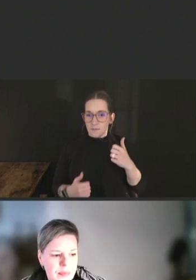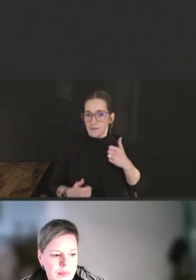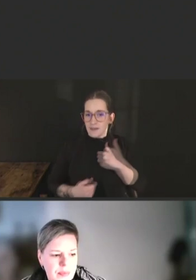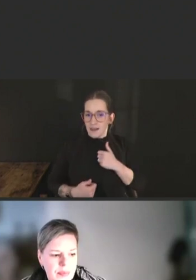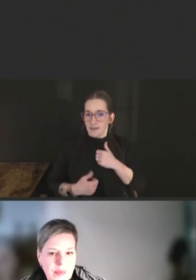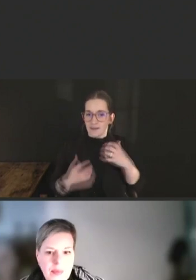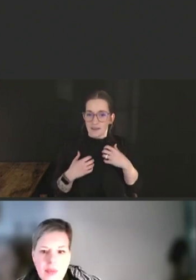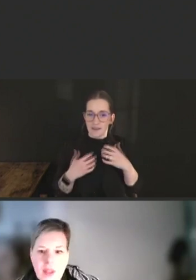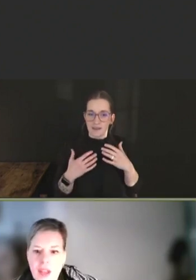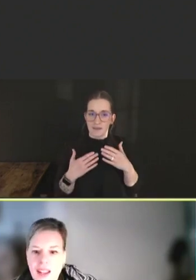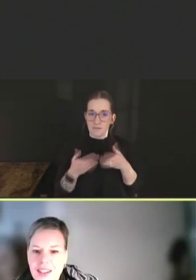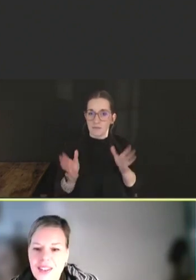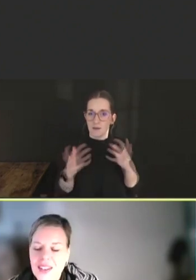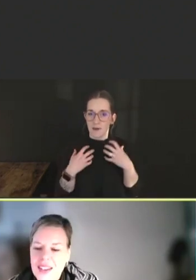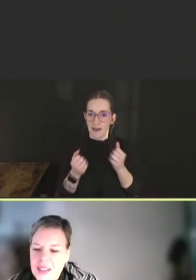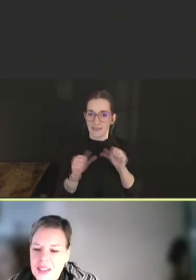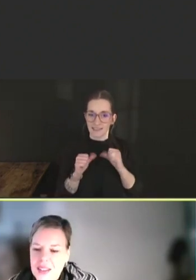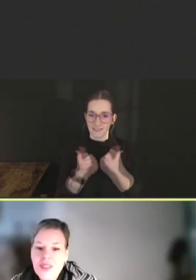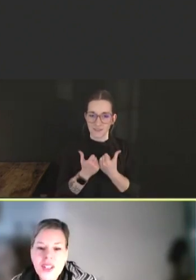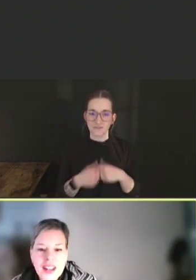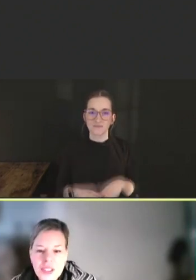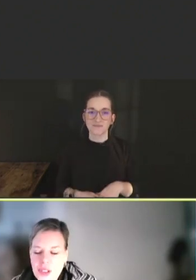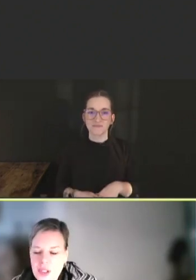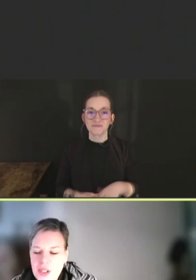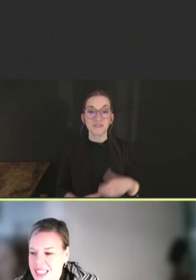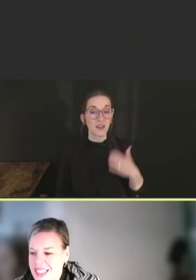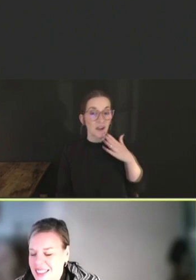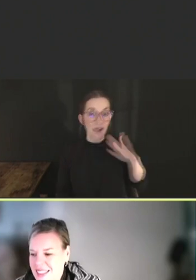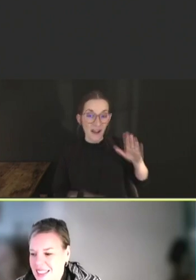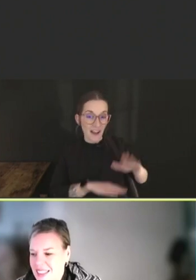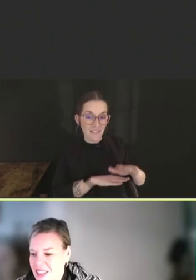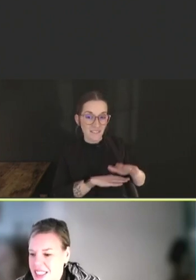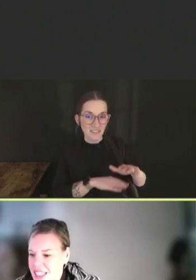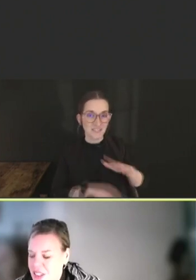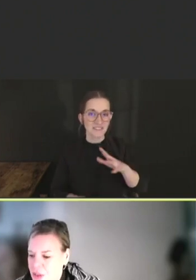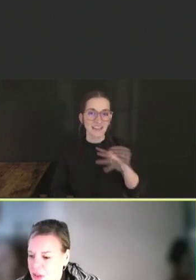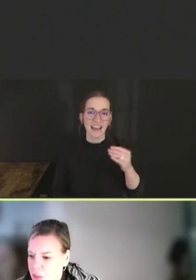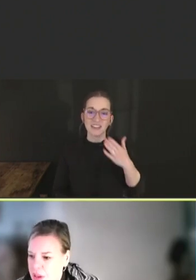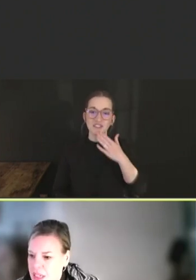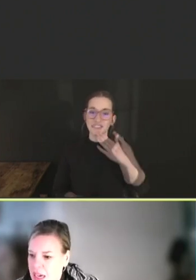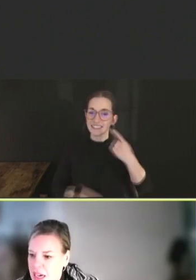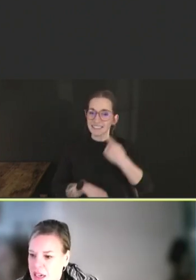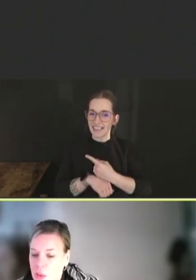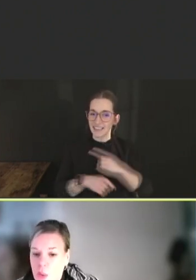Heather Deehan: Good afternoon and a good day to everyone.